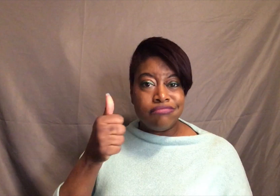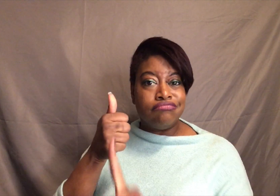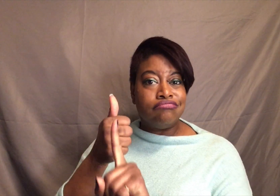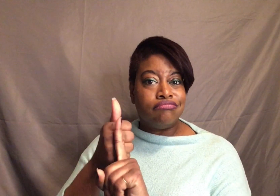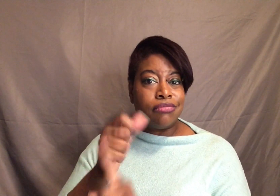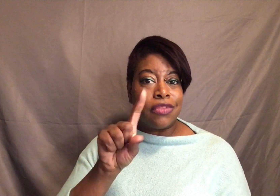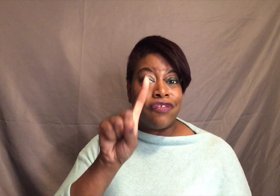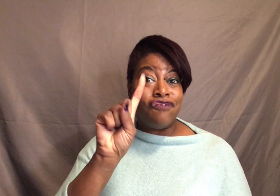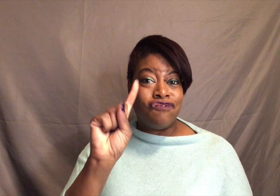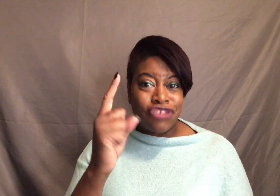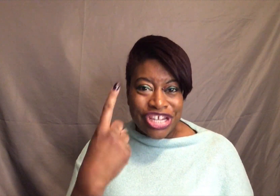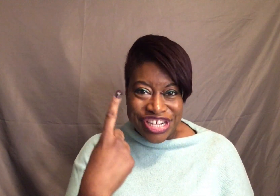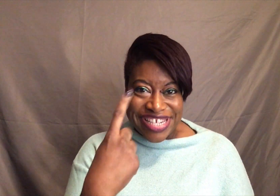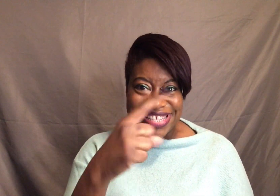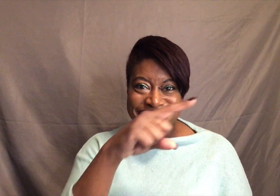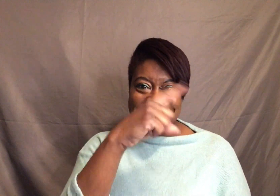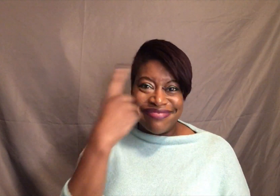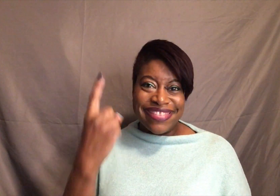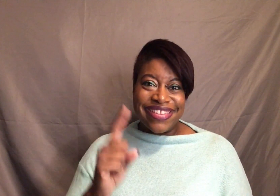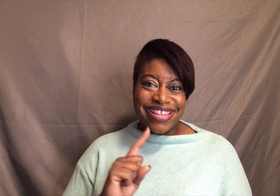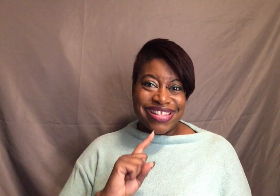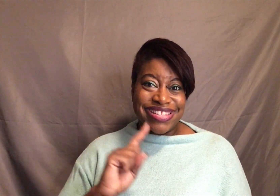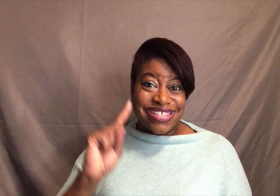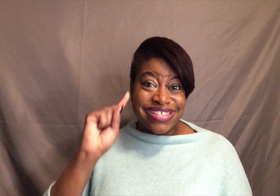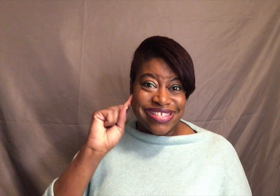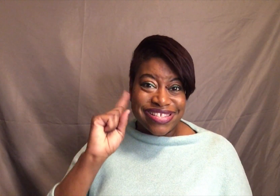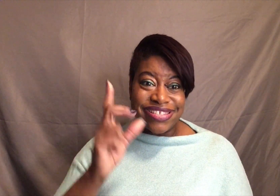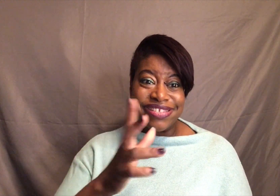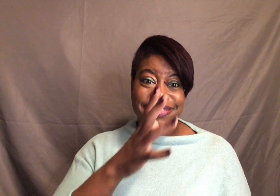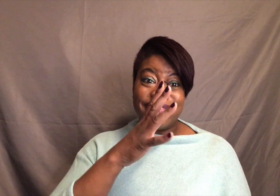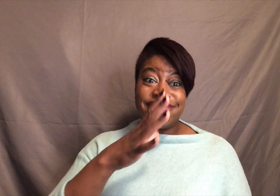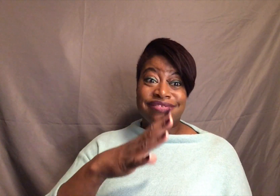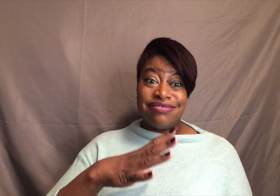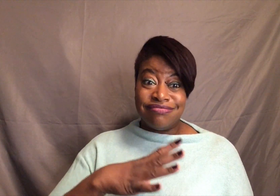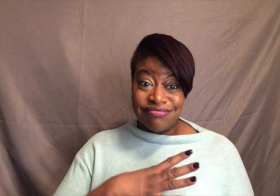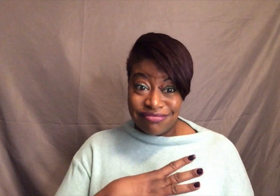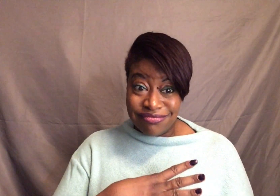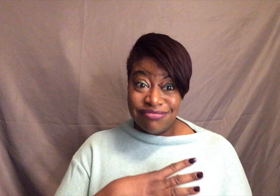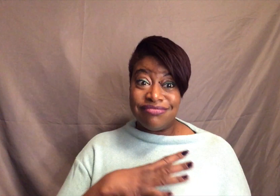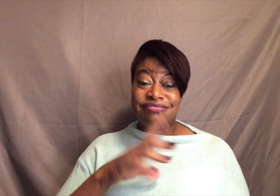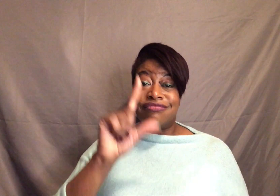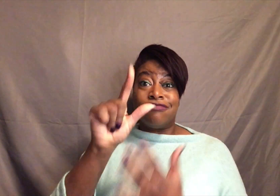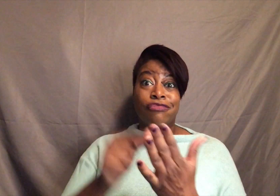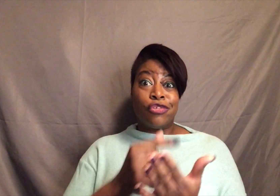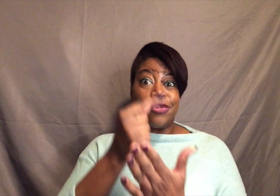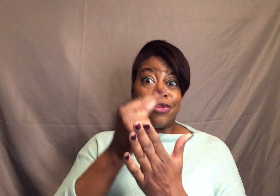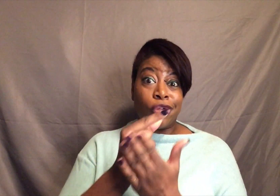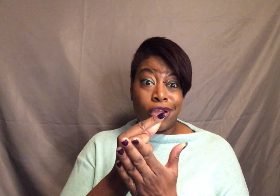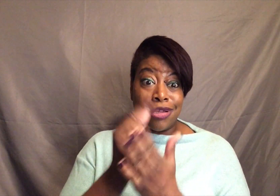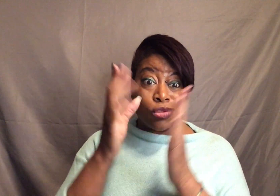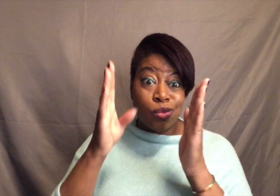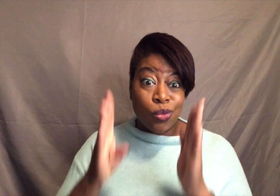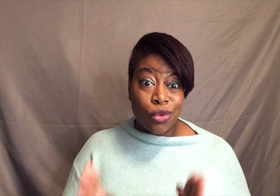the first black deaf woman to graduate